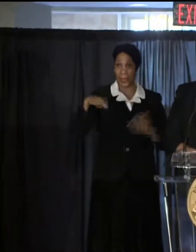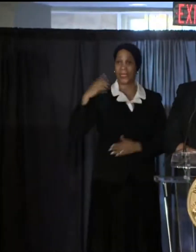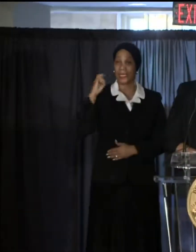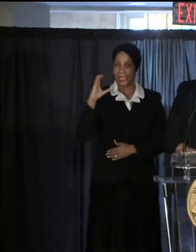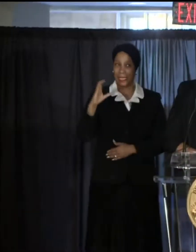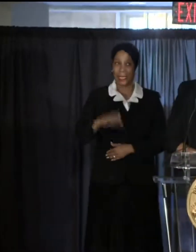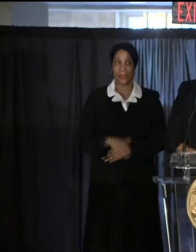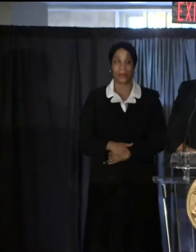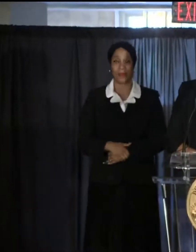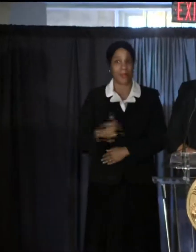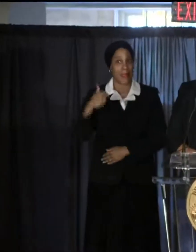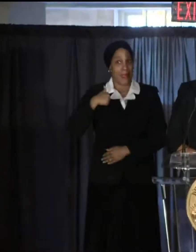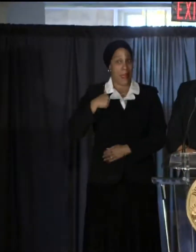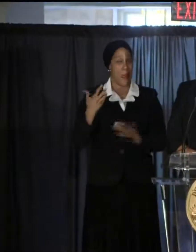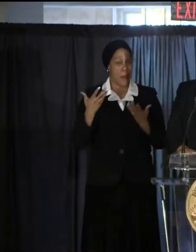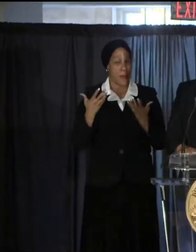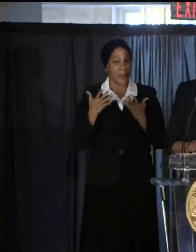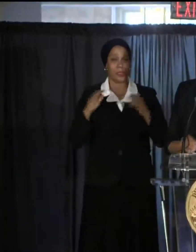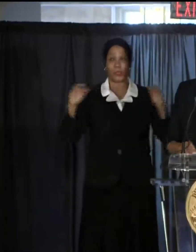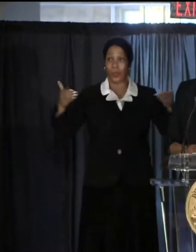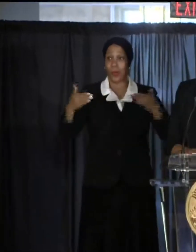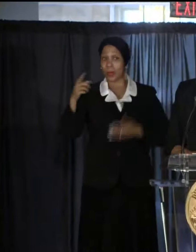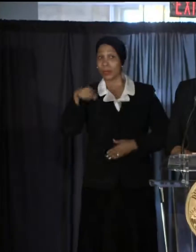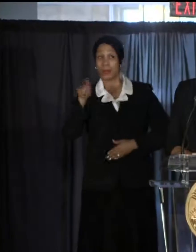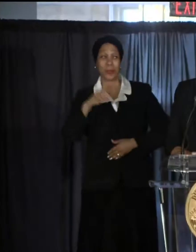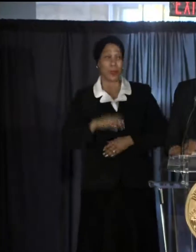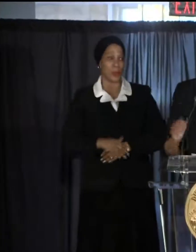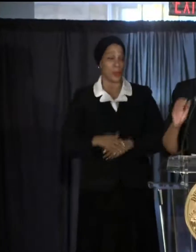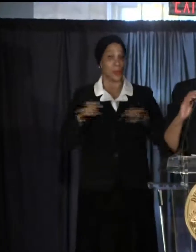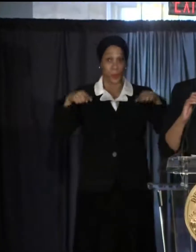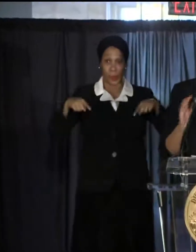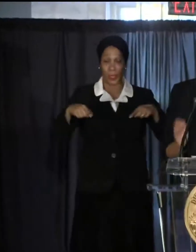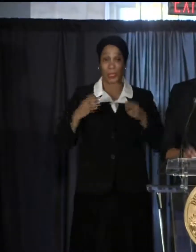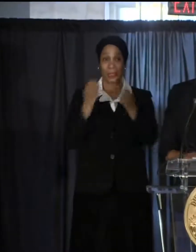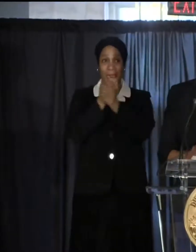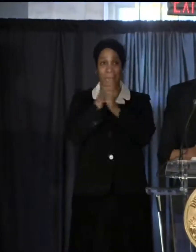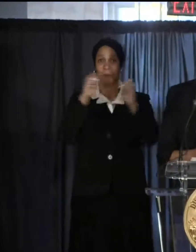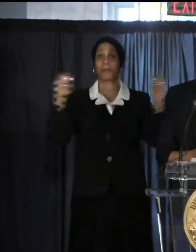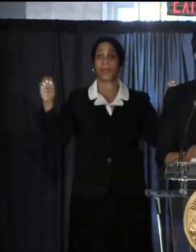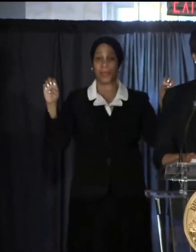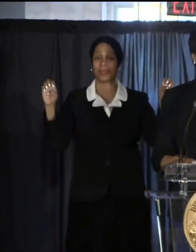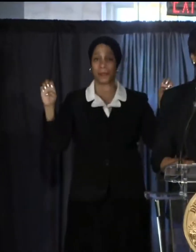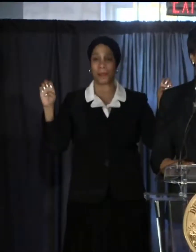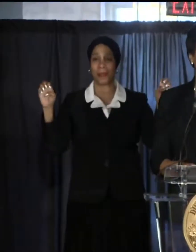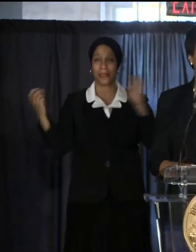COLUMBIA SO I WANT TO WELCOME YOU TO THIS EMANCIPATION DAY AND